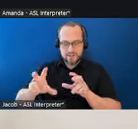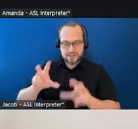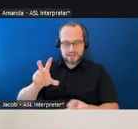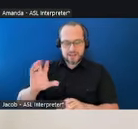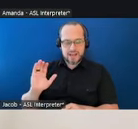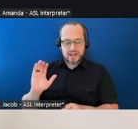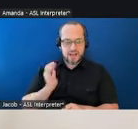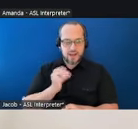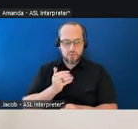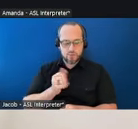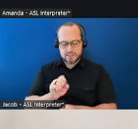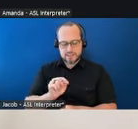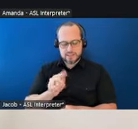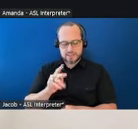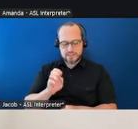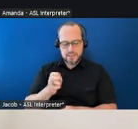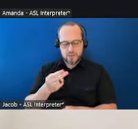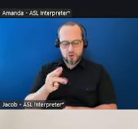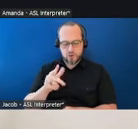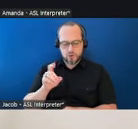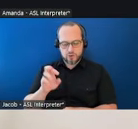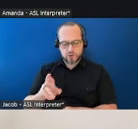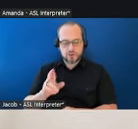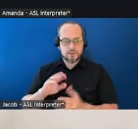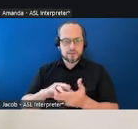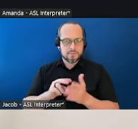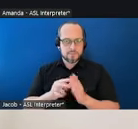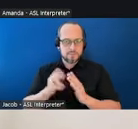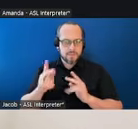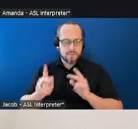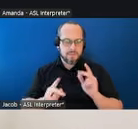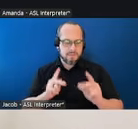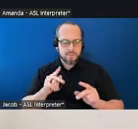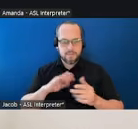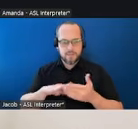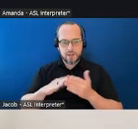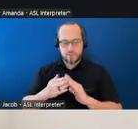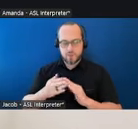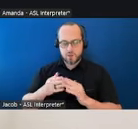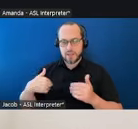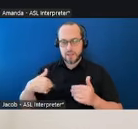sure that our rural communities that we serve and all the communities Trillium serves and the